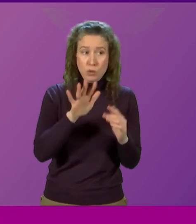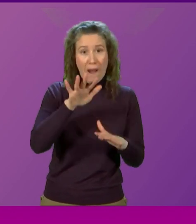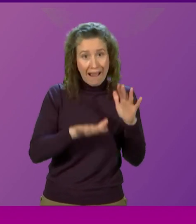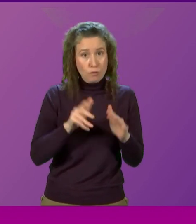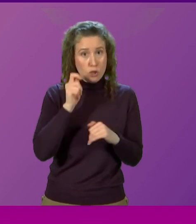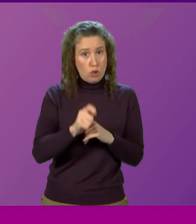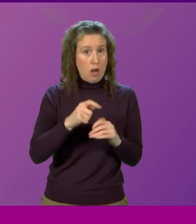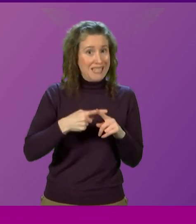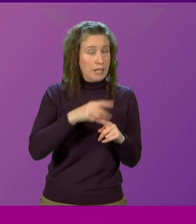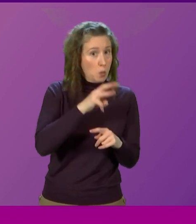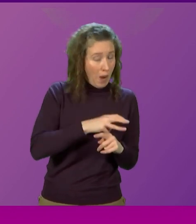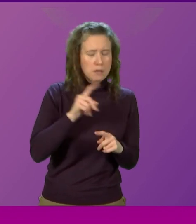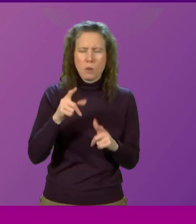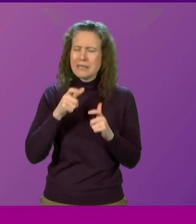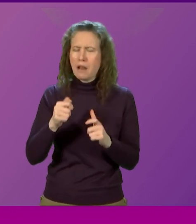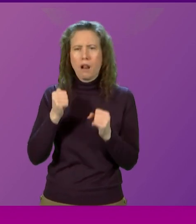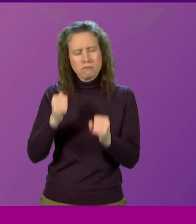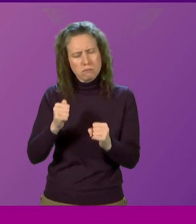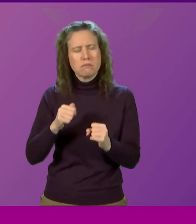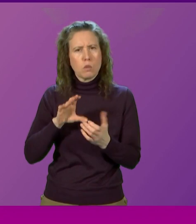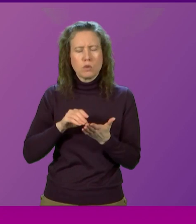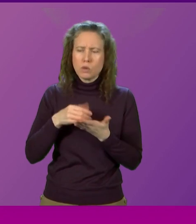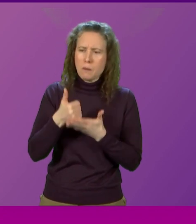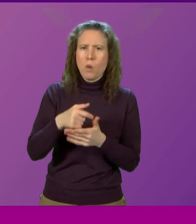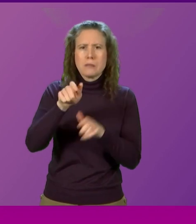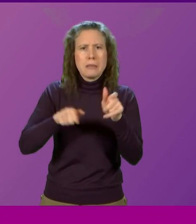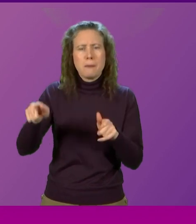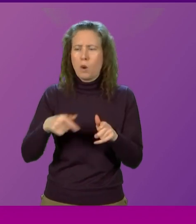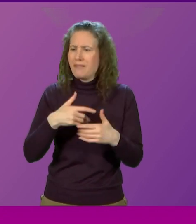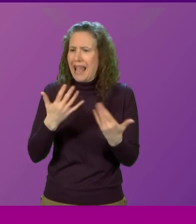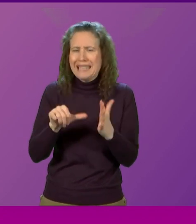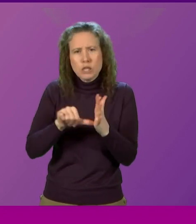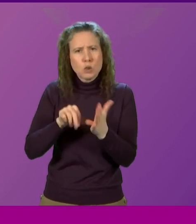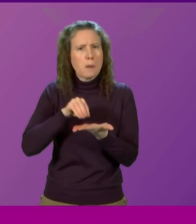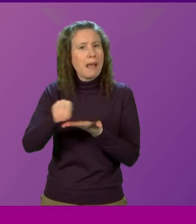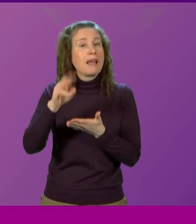and Wales, but we are committed to supporting people facing any issues with paying their water bills.